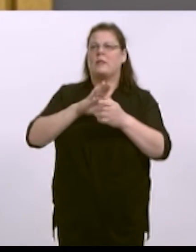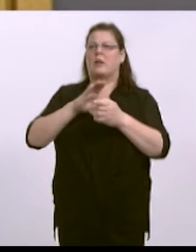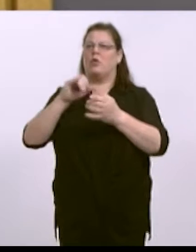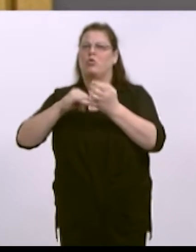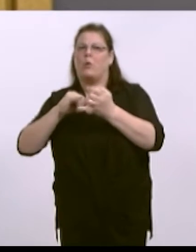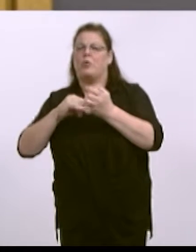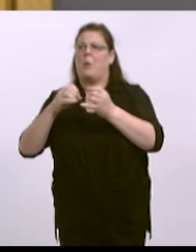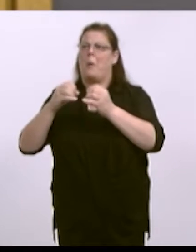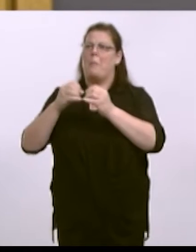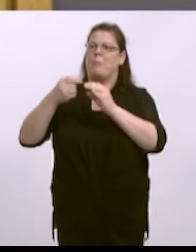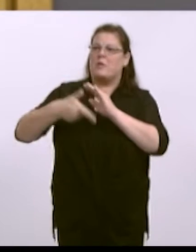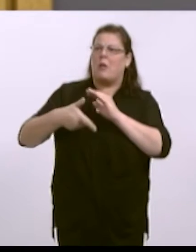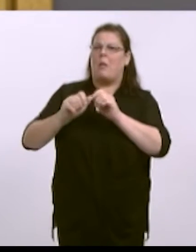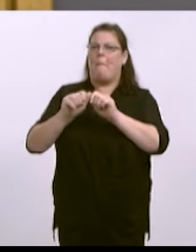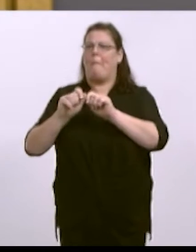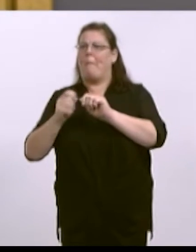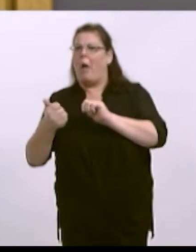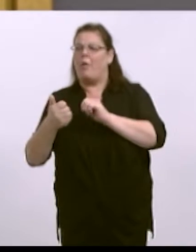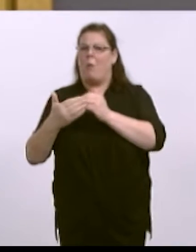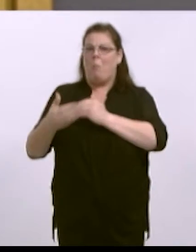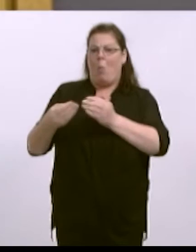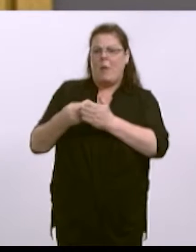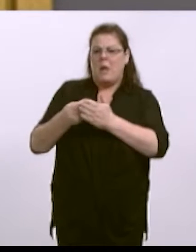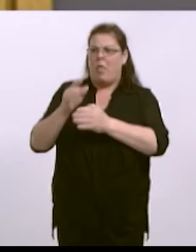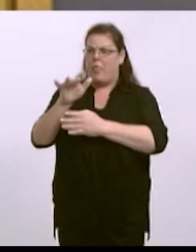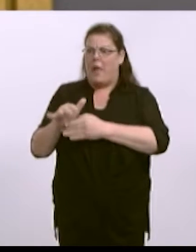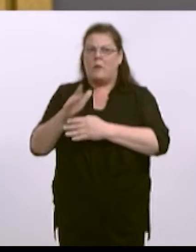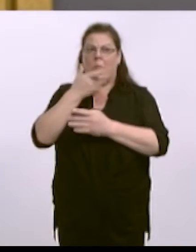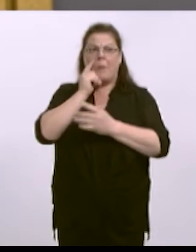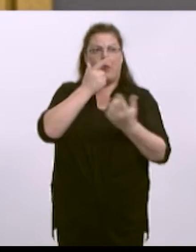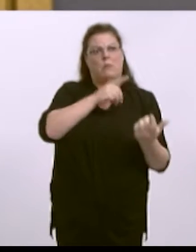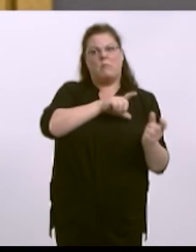Shropshire, Bristol and Bath, with the potential to encourage English staycation and avert